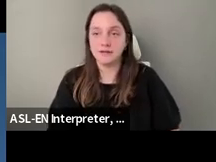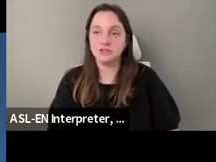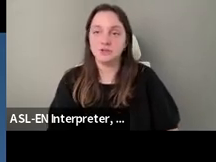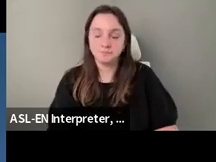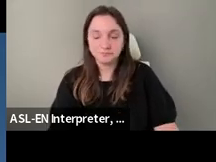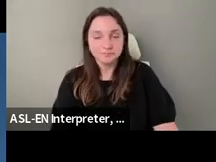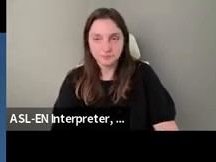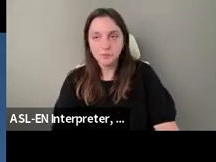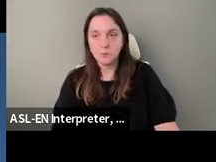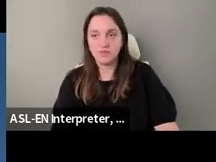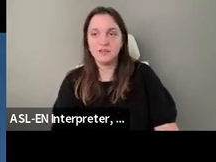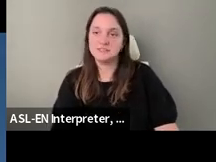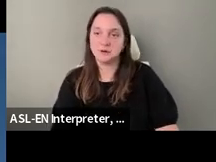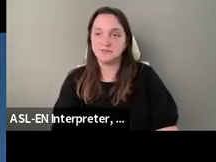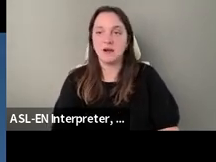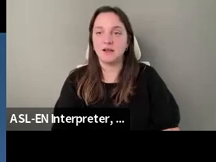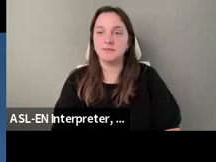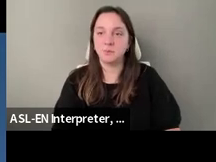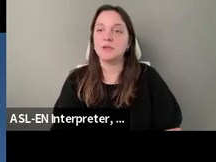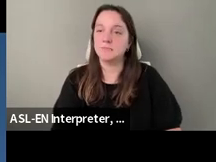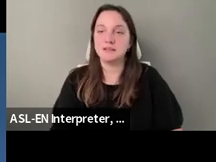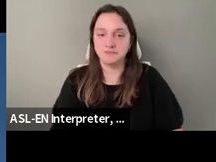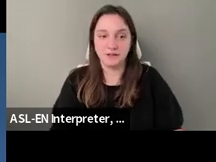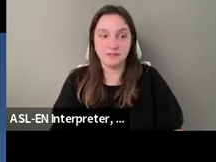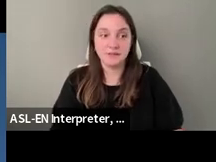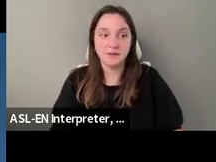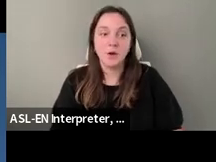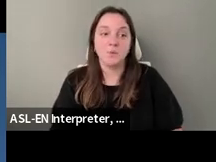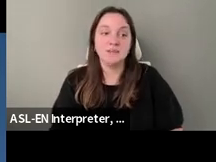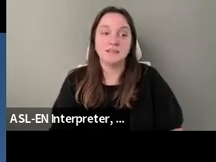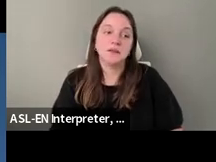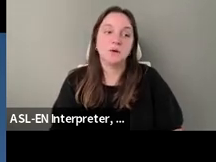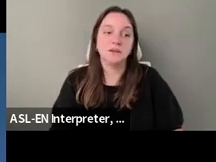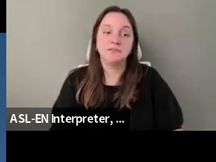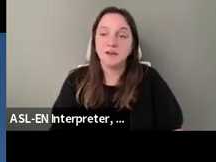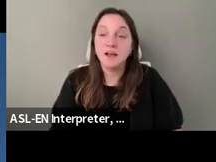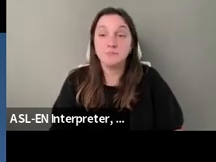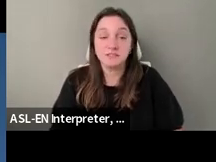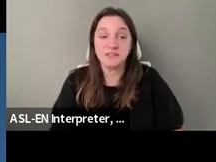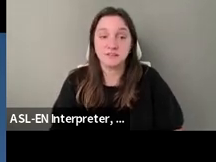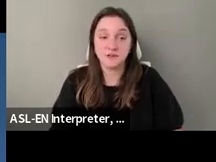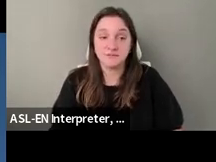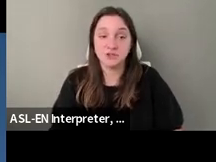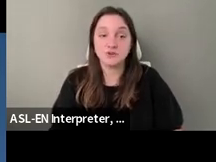within zero to 5, we can make a difference. We see that only 5% of deaf children are born from deaf